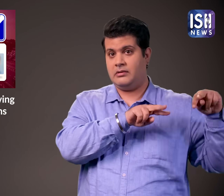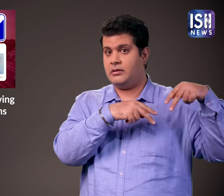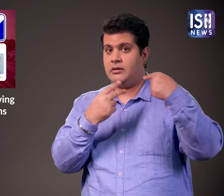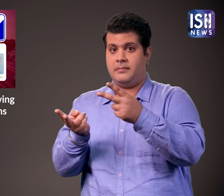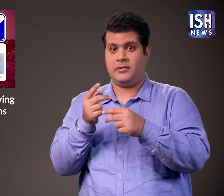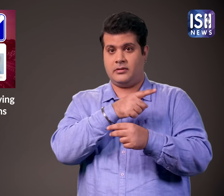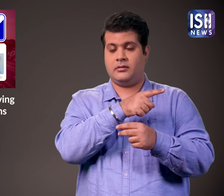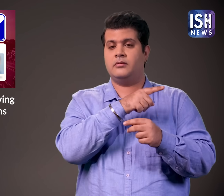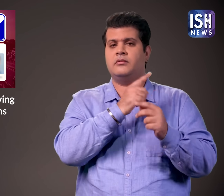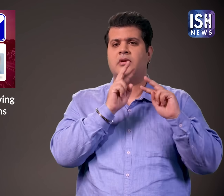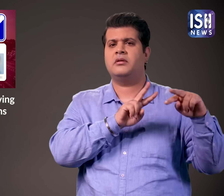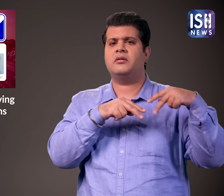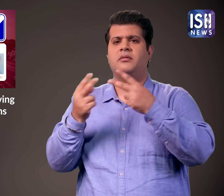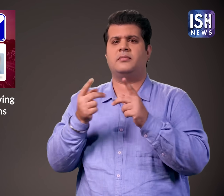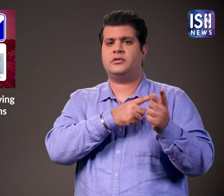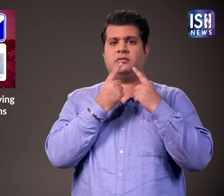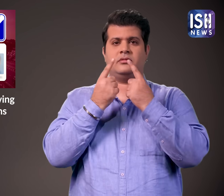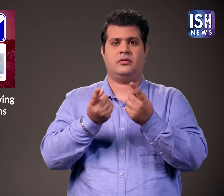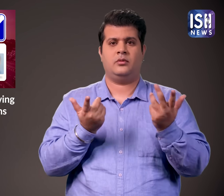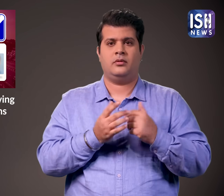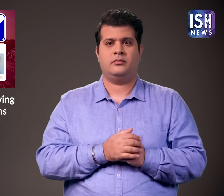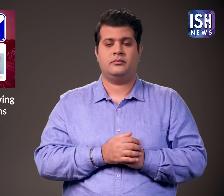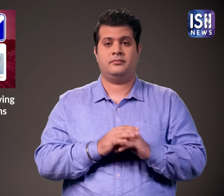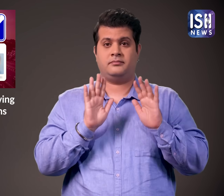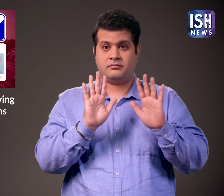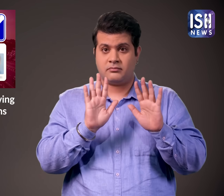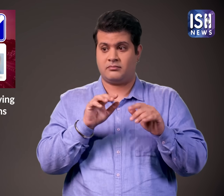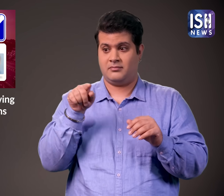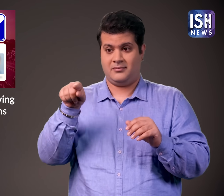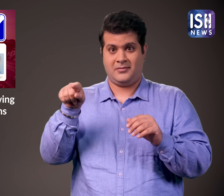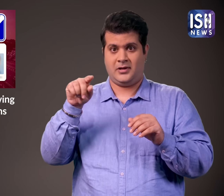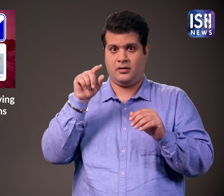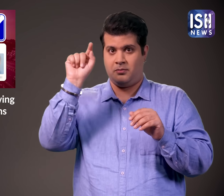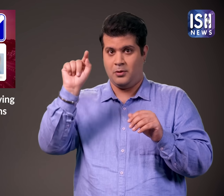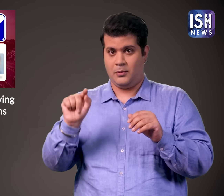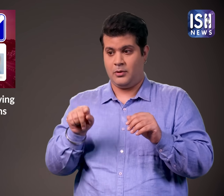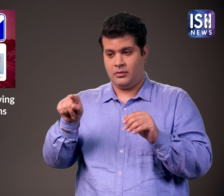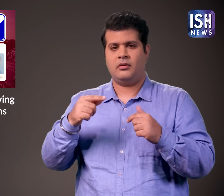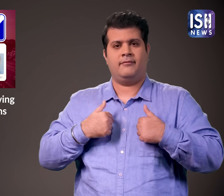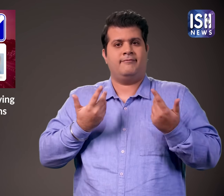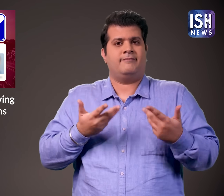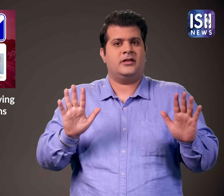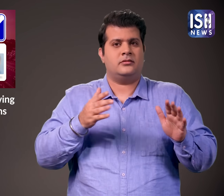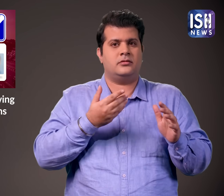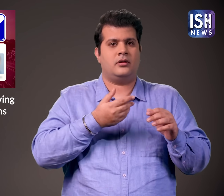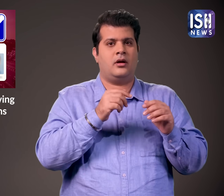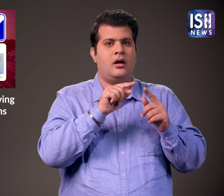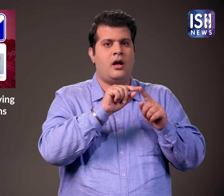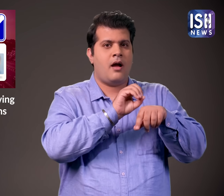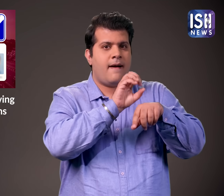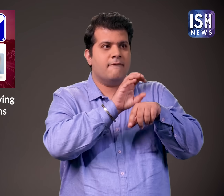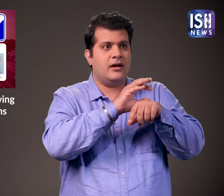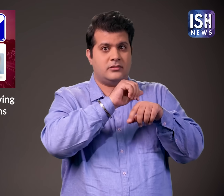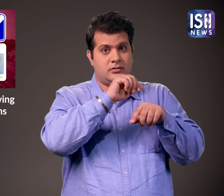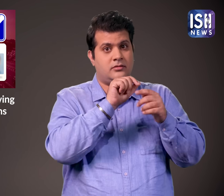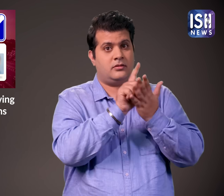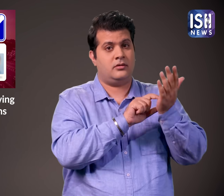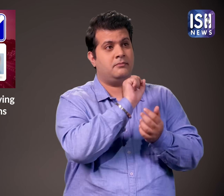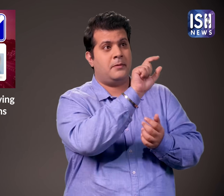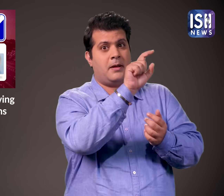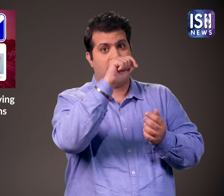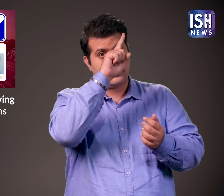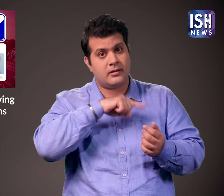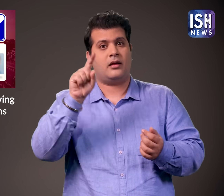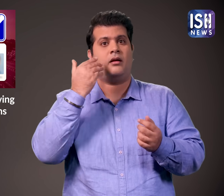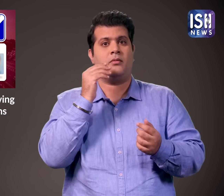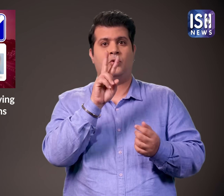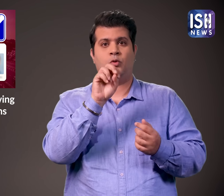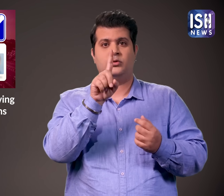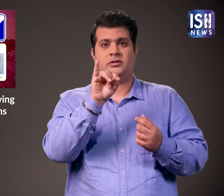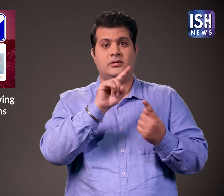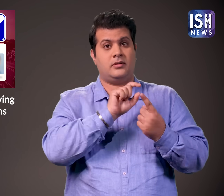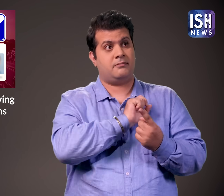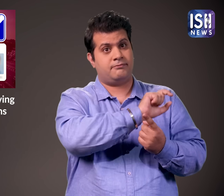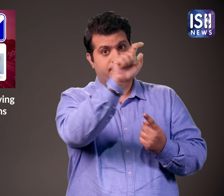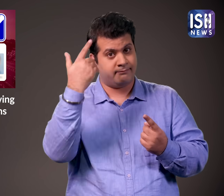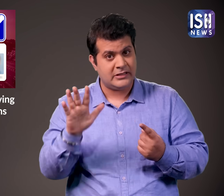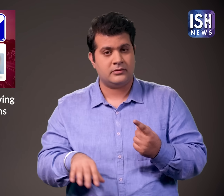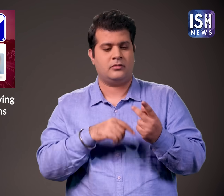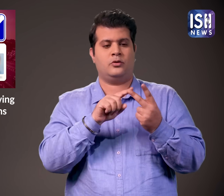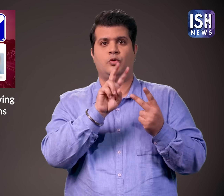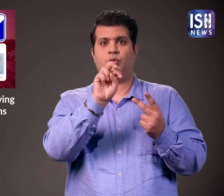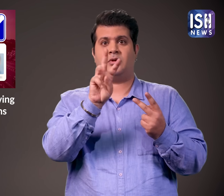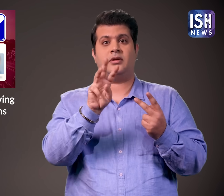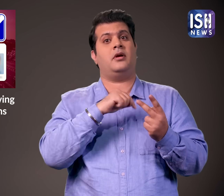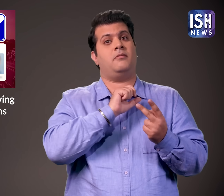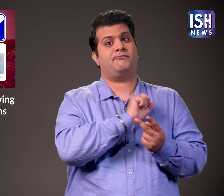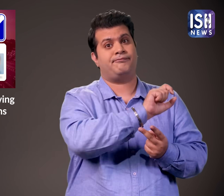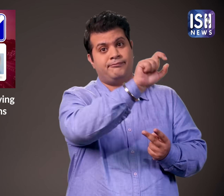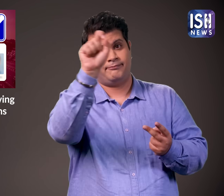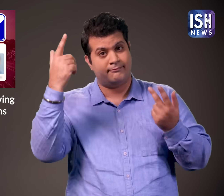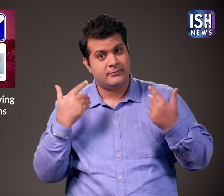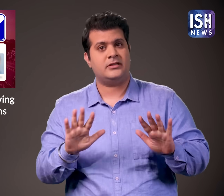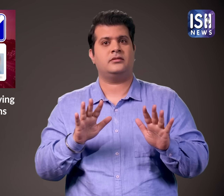the respondent Ministry said that they had already issued advisories in 2016 and 2023